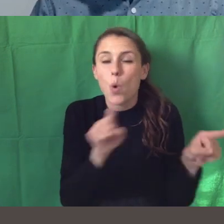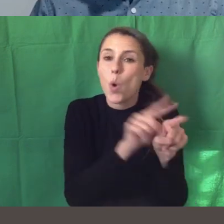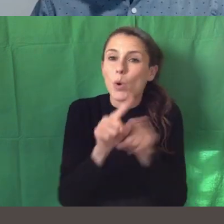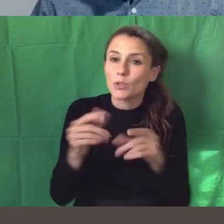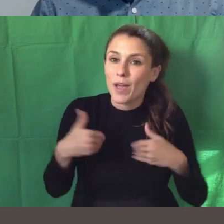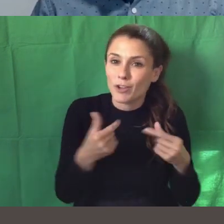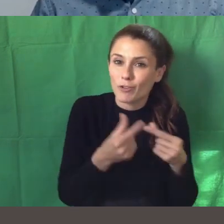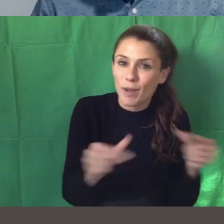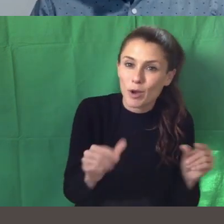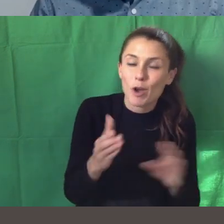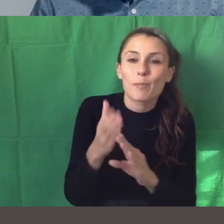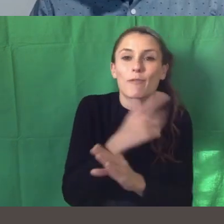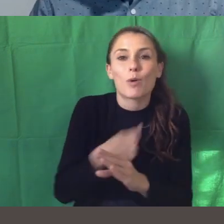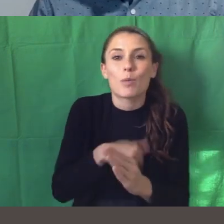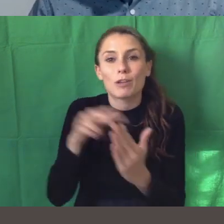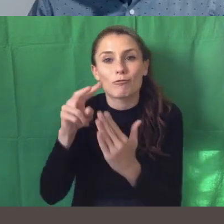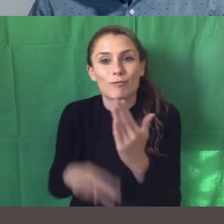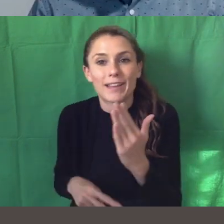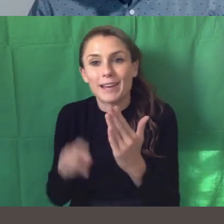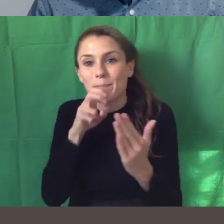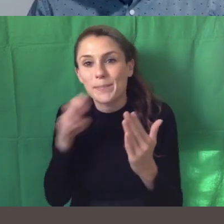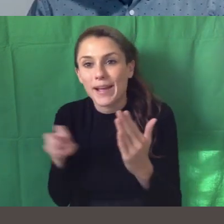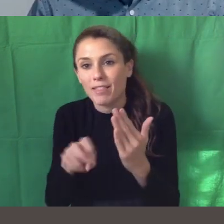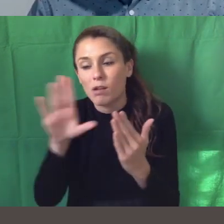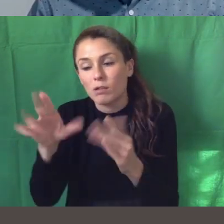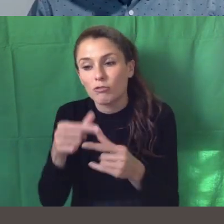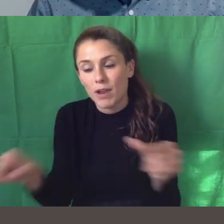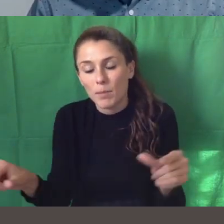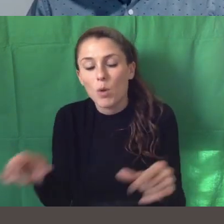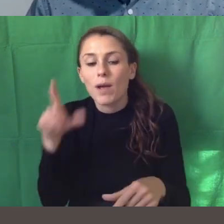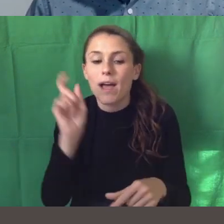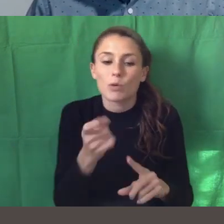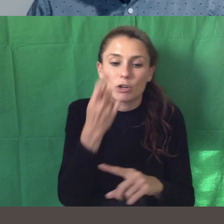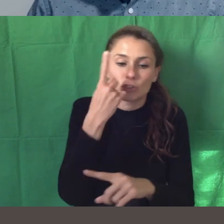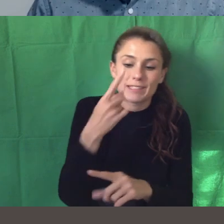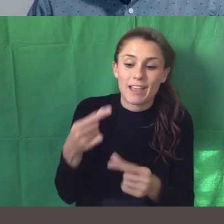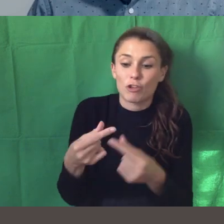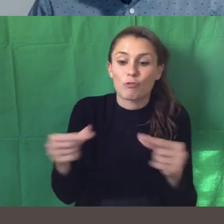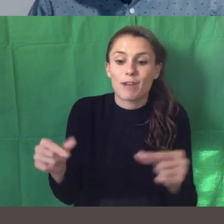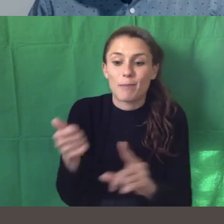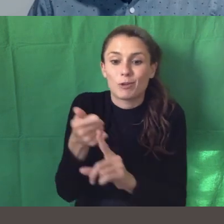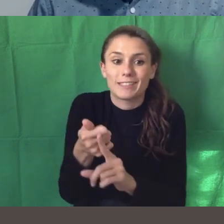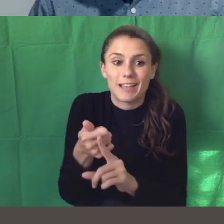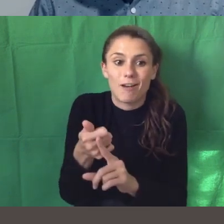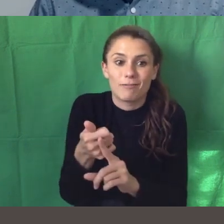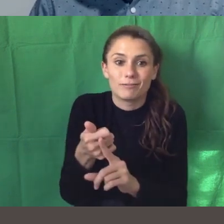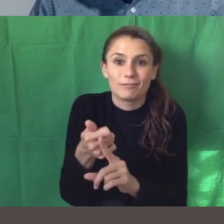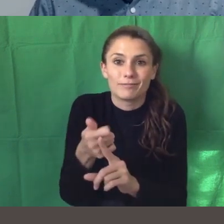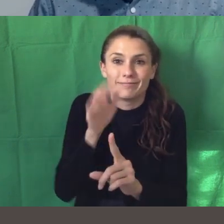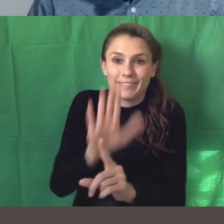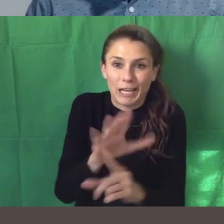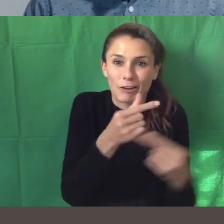So before we read Python's grammar, we are going to have to try and understand Python's grammar's grammar a little bit.